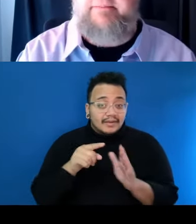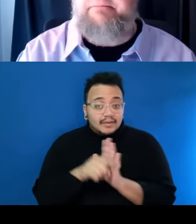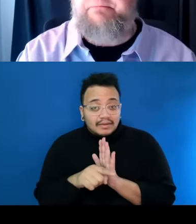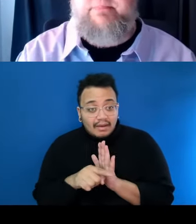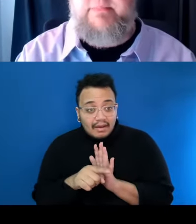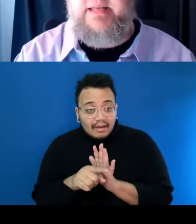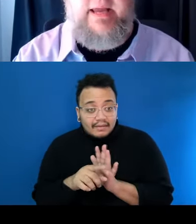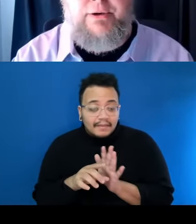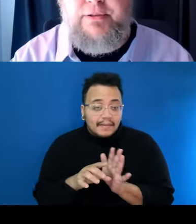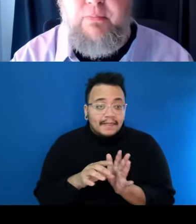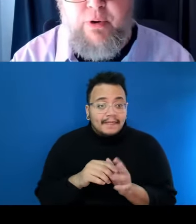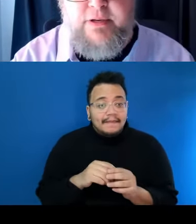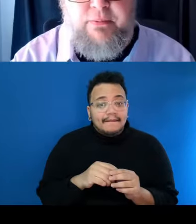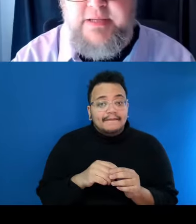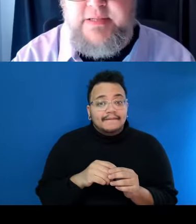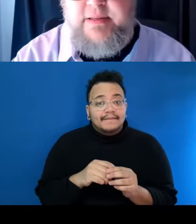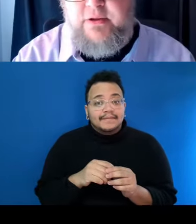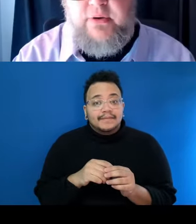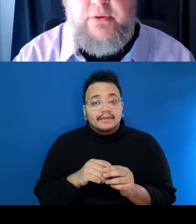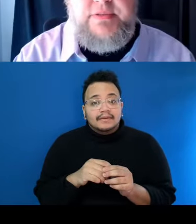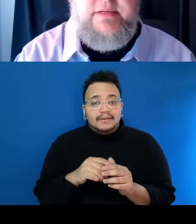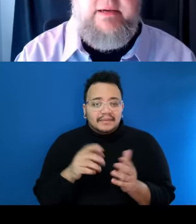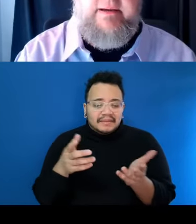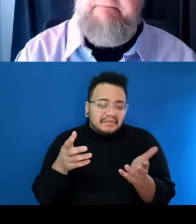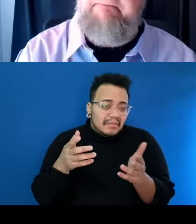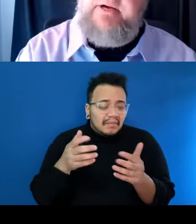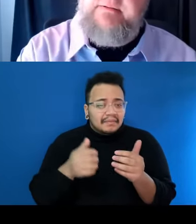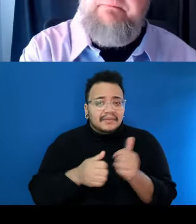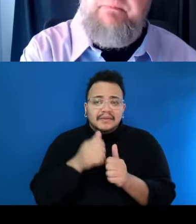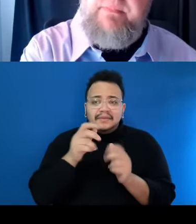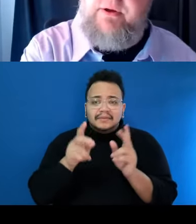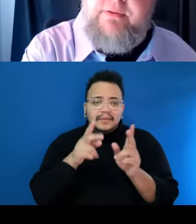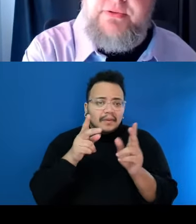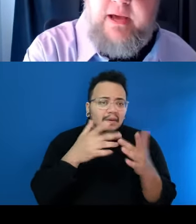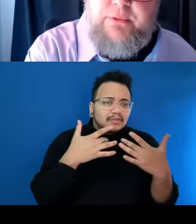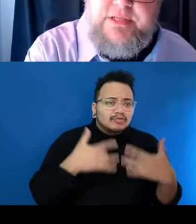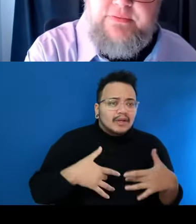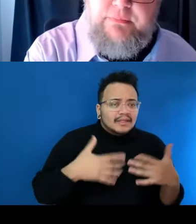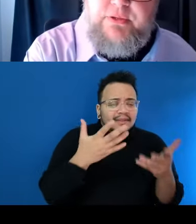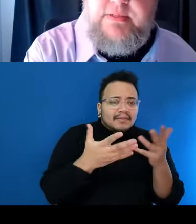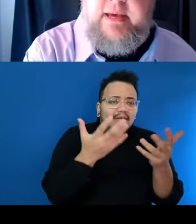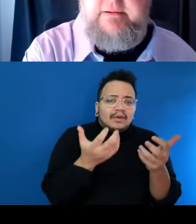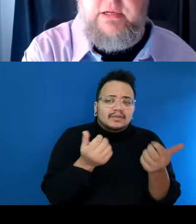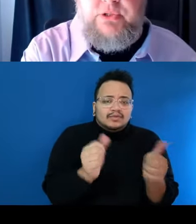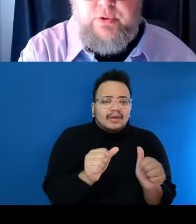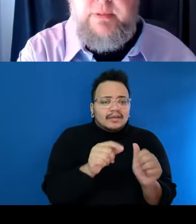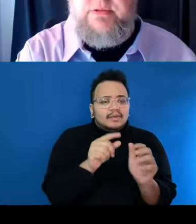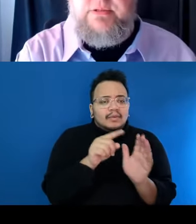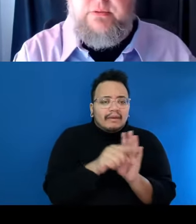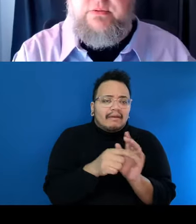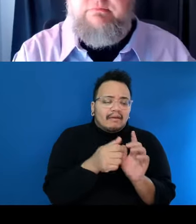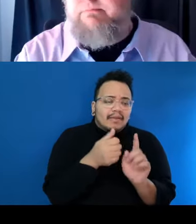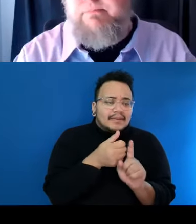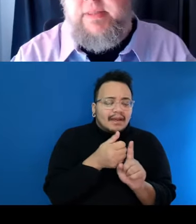not inherently more depressed than other folks, but there are those high rates of abuse that contribute to,